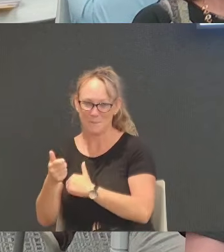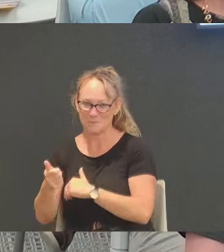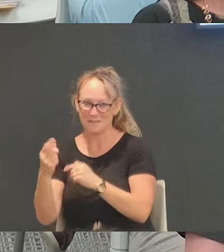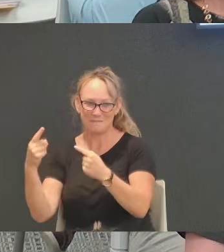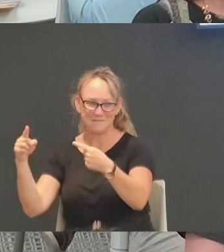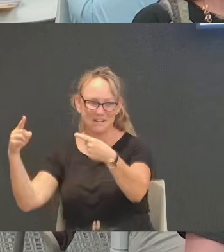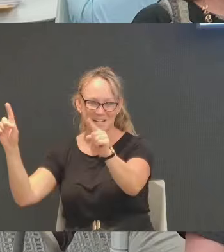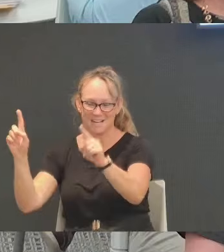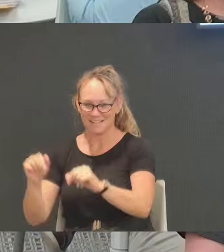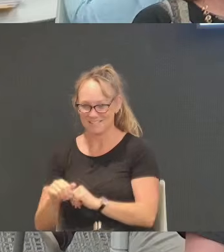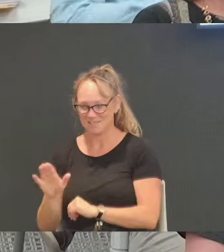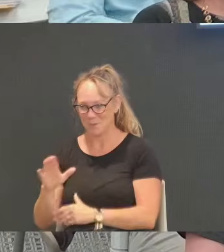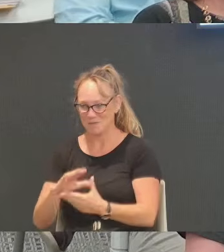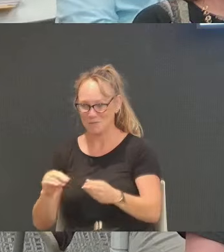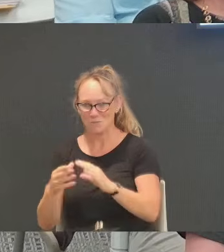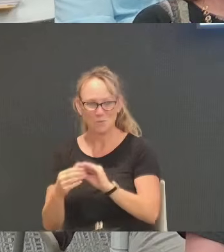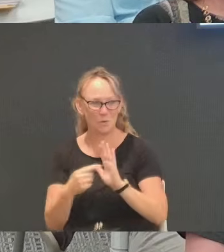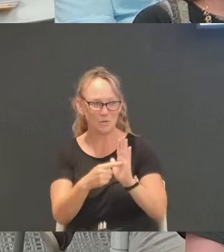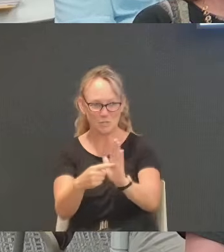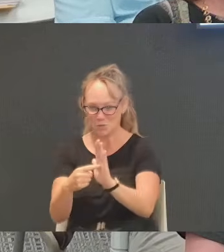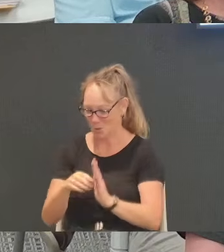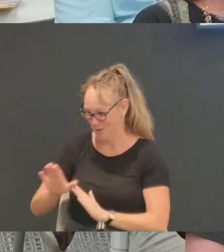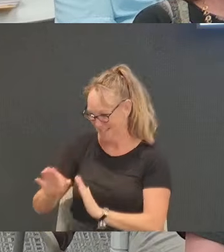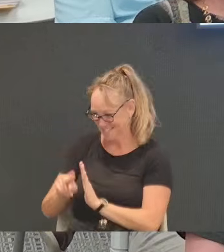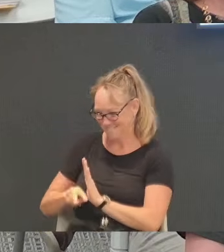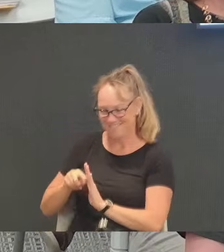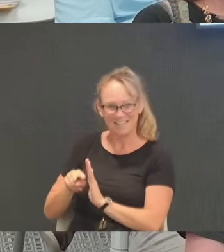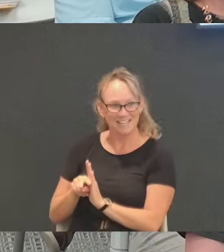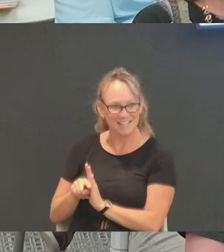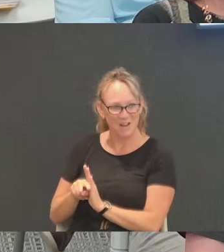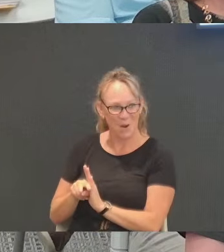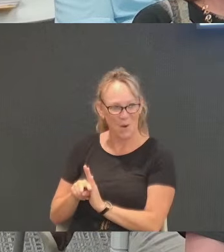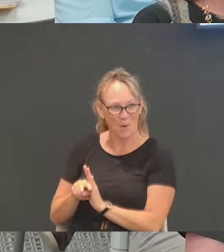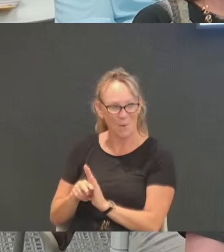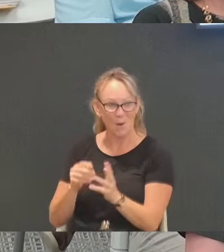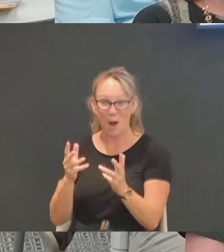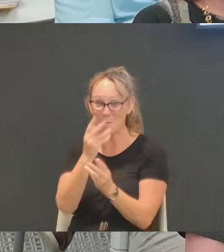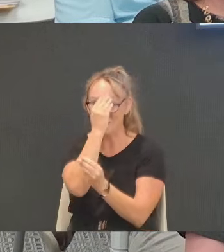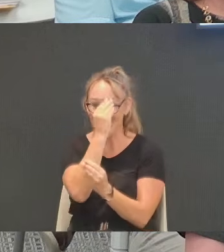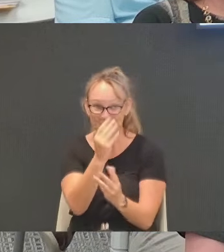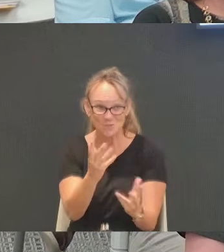share his story. So it's going to be his video. I do want to note in the video, just to clarify,